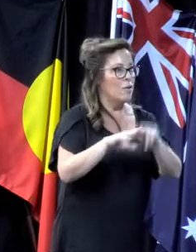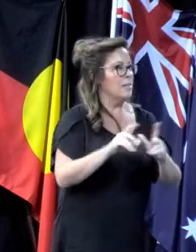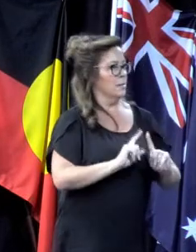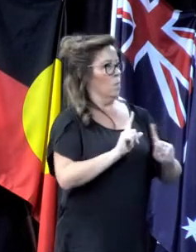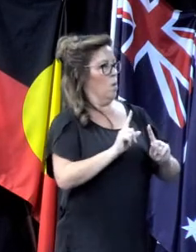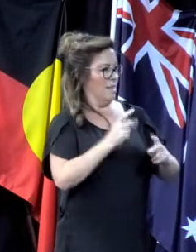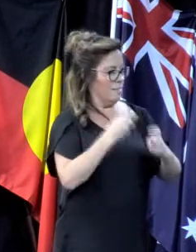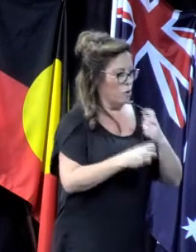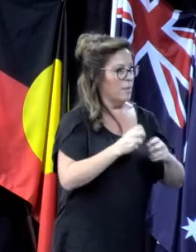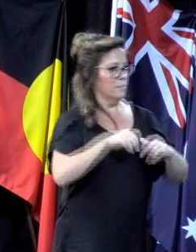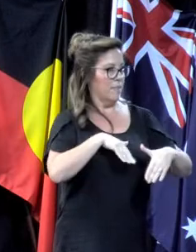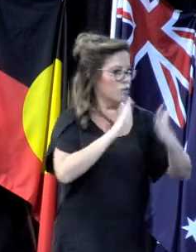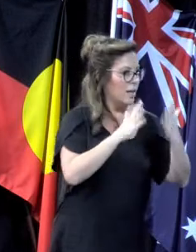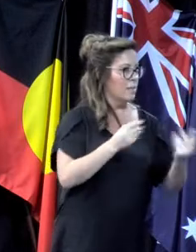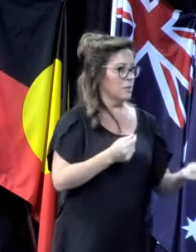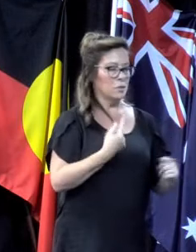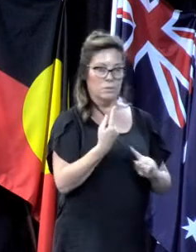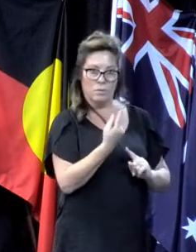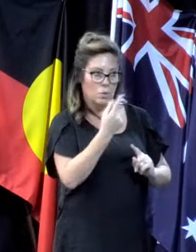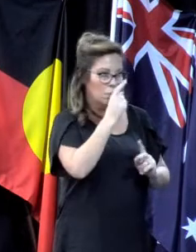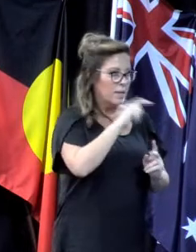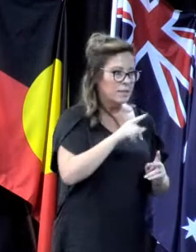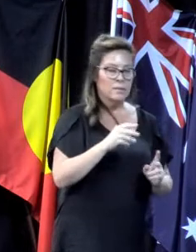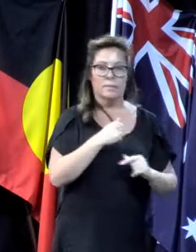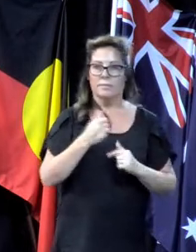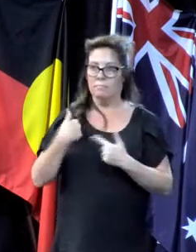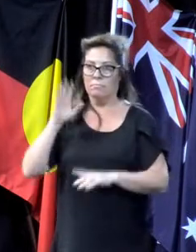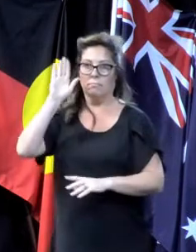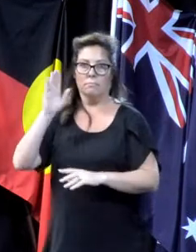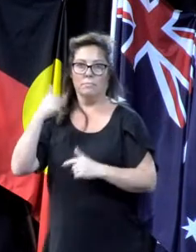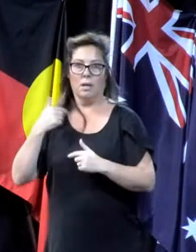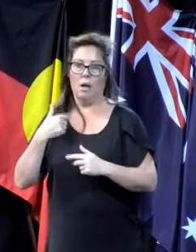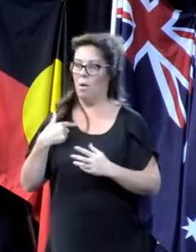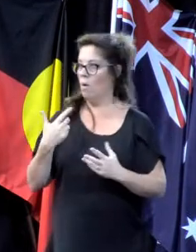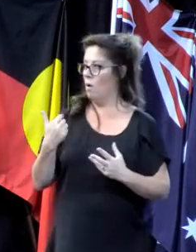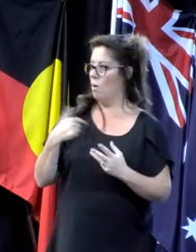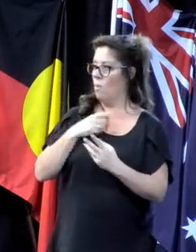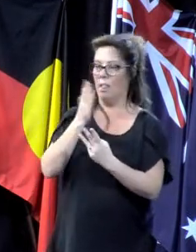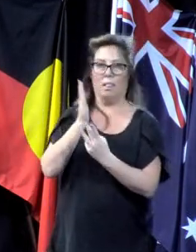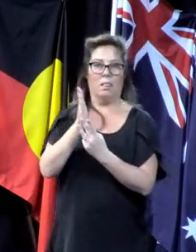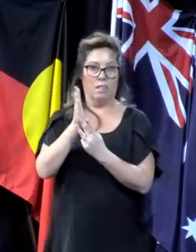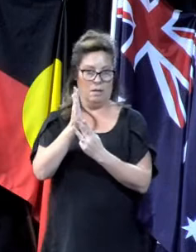I’m happy to speak to it. DR MELLIFONT: Ms Prichard, thank you. It’s absolutely vital for the success of the student